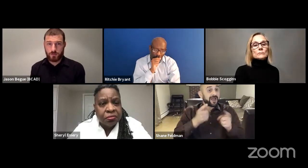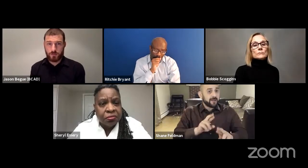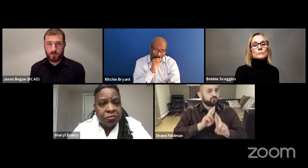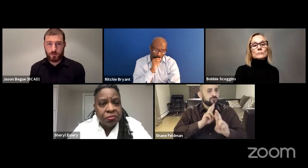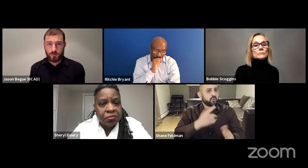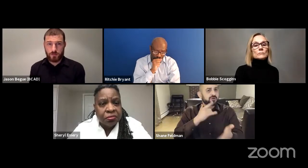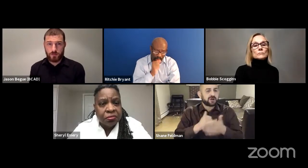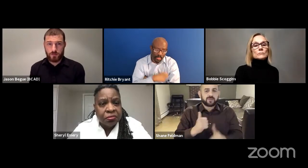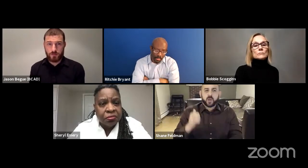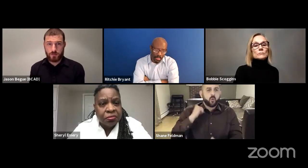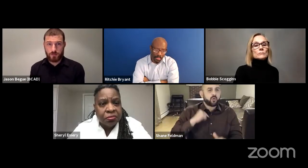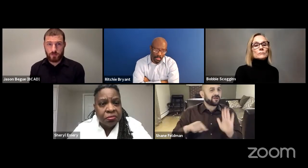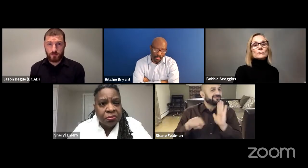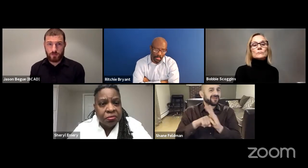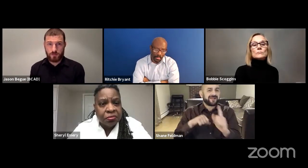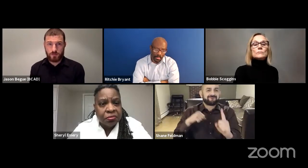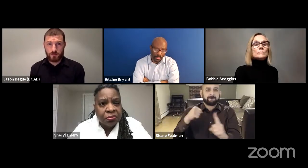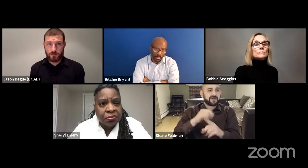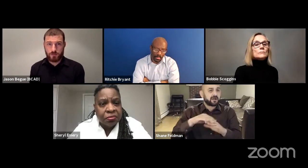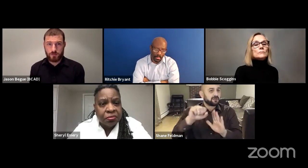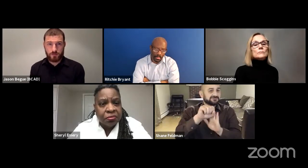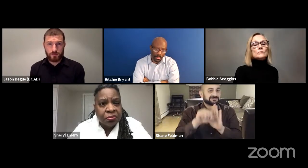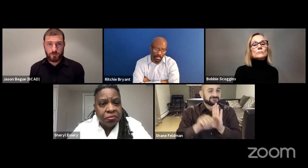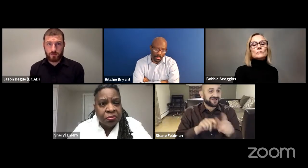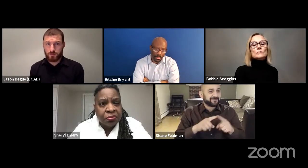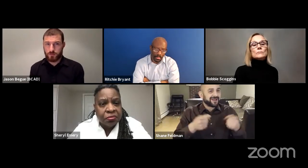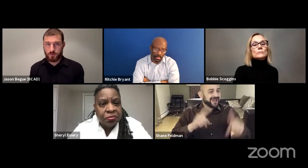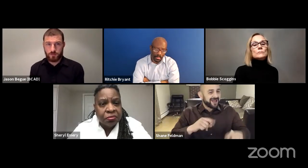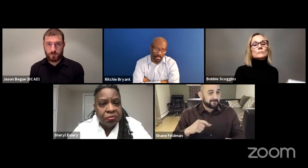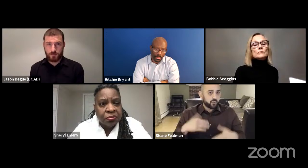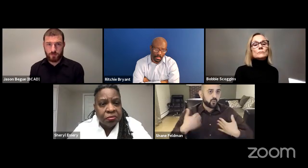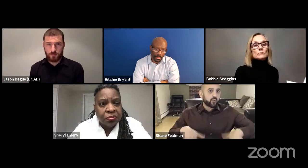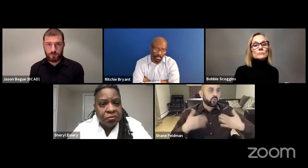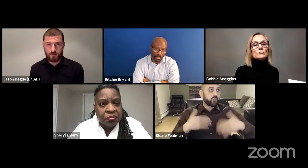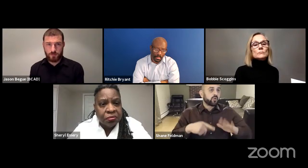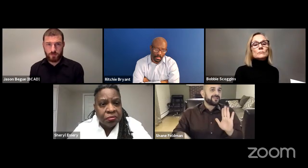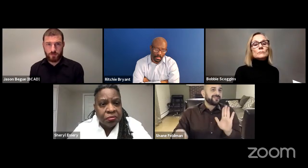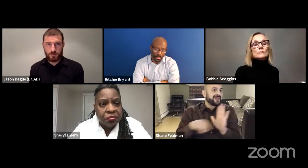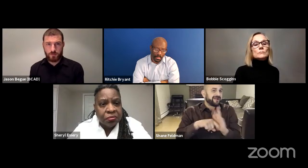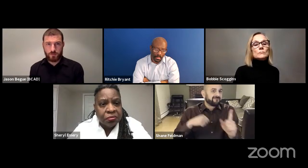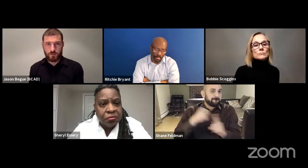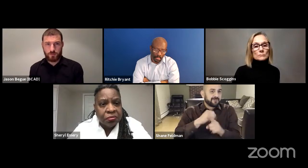Ritchie Bryant mentioned with the moratorium. That would not have a negative impact in this